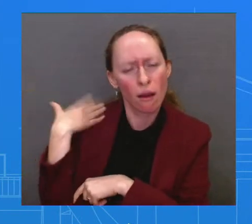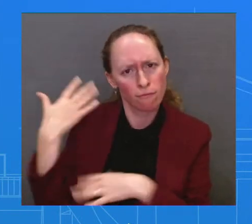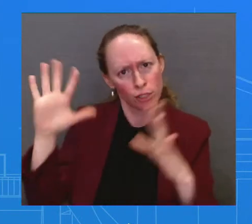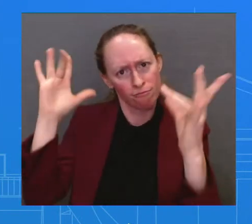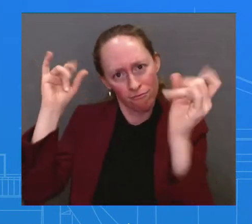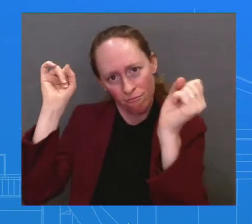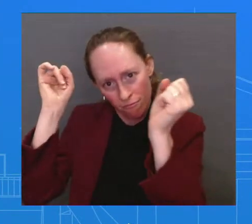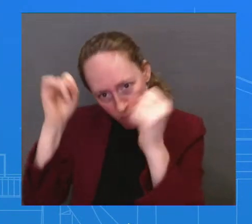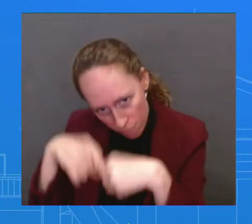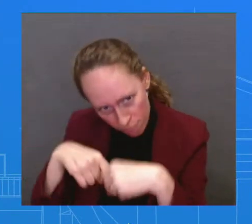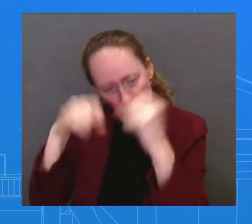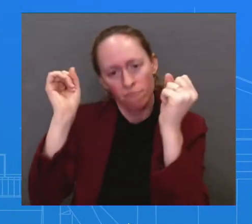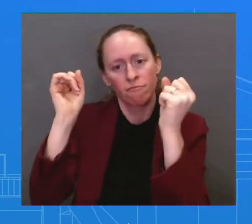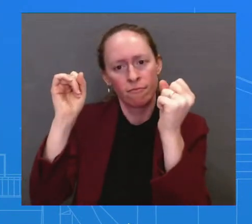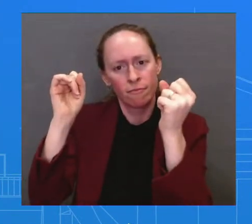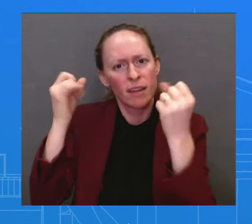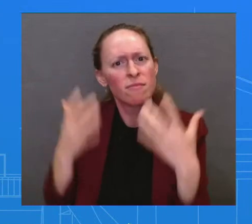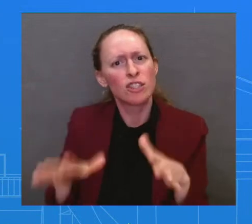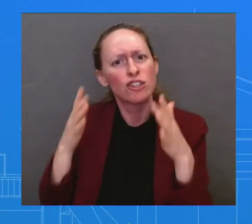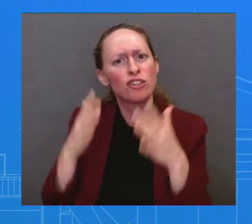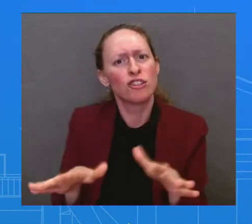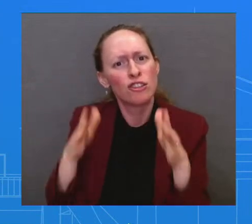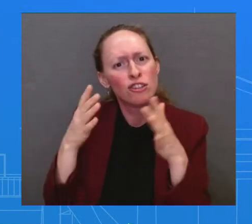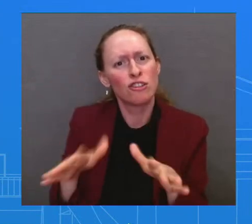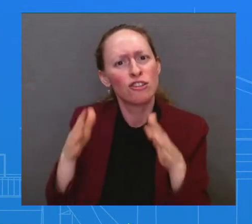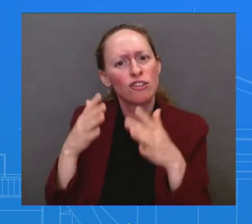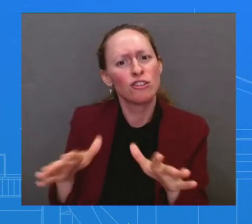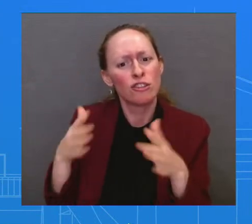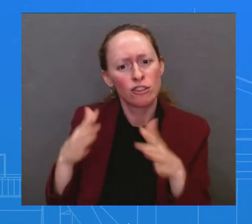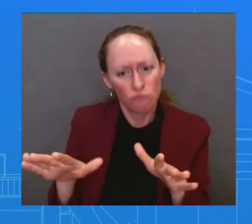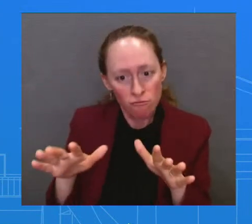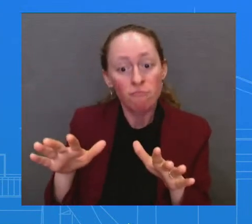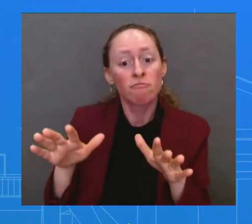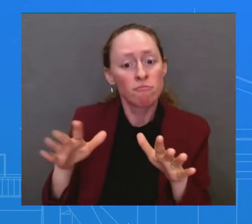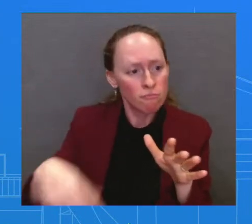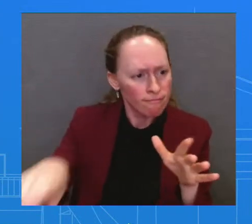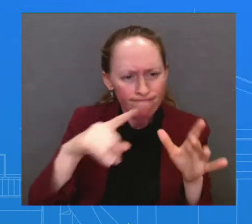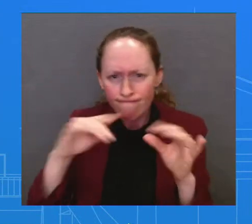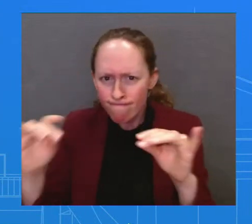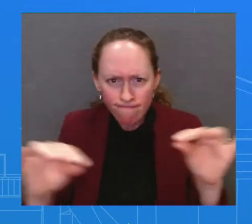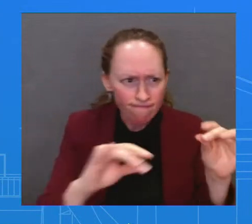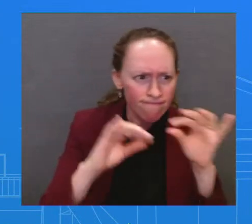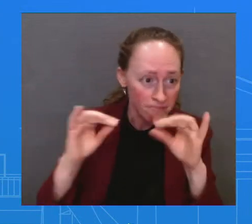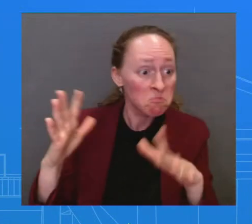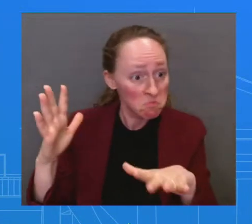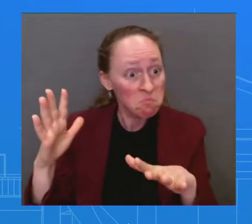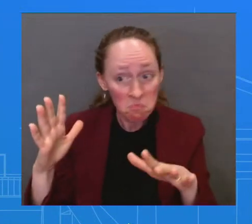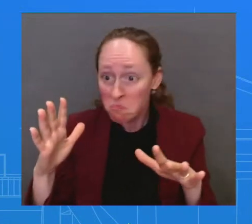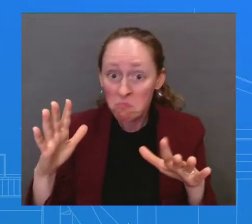came together on to move forward on behalf of the American people, that Republicans voted on, that Democrats voted on.